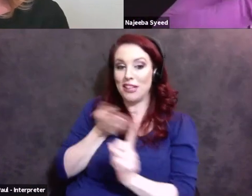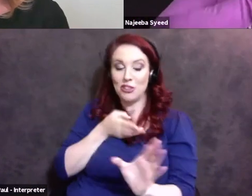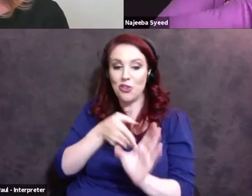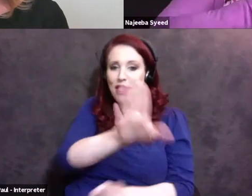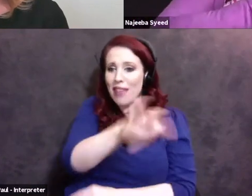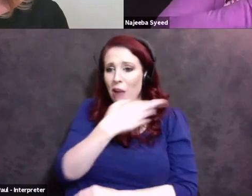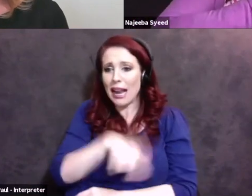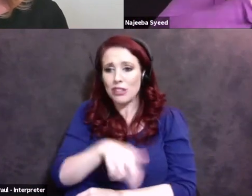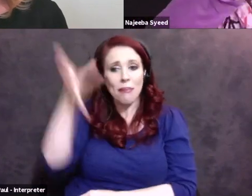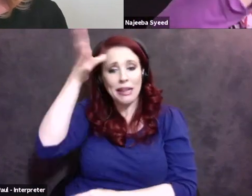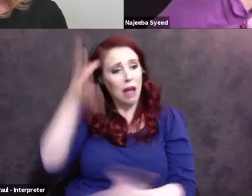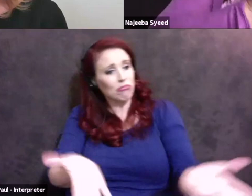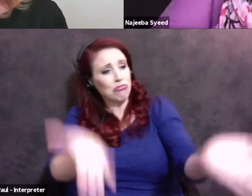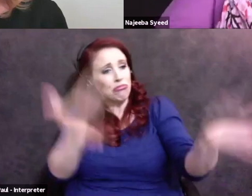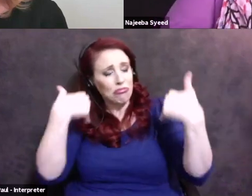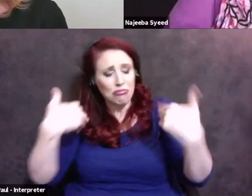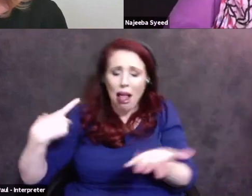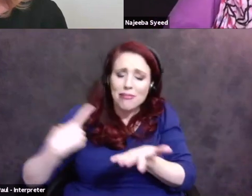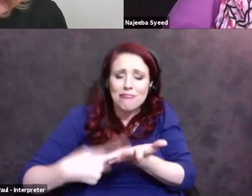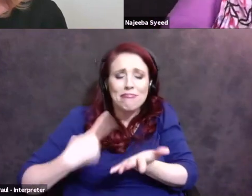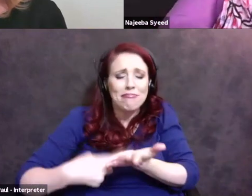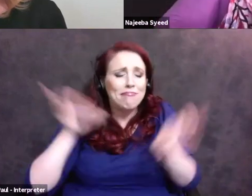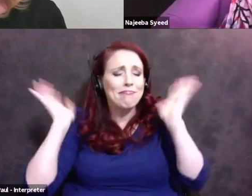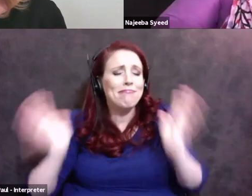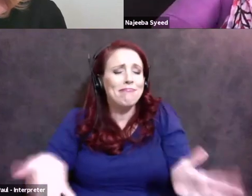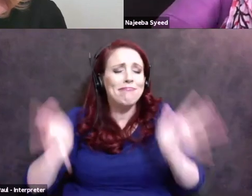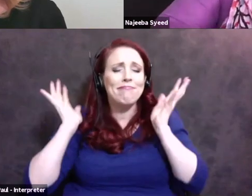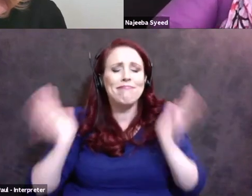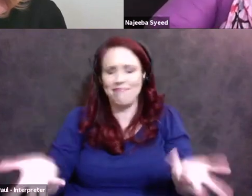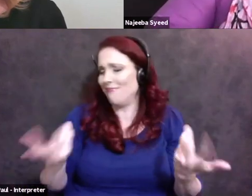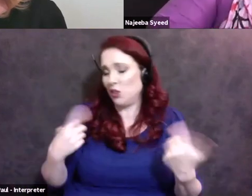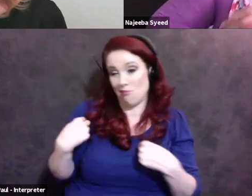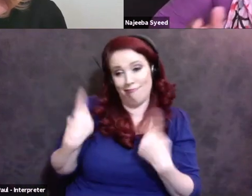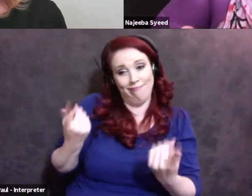dad would say come in and let's have a discussion, so from a really young age, I viewed religion